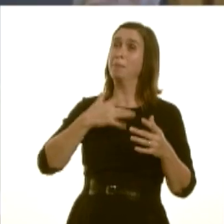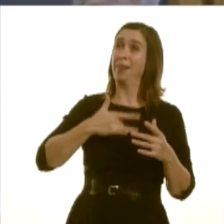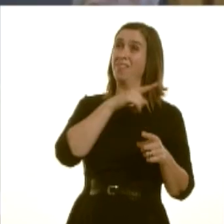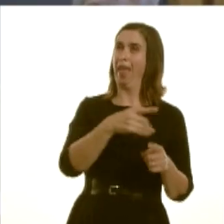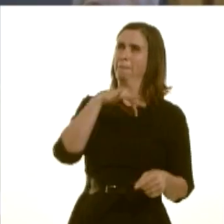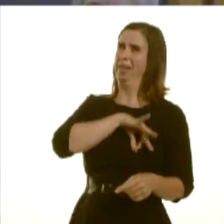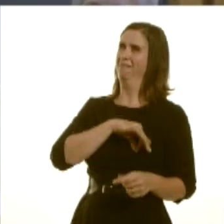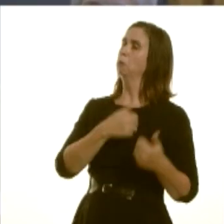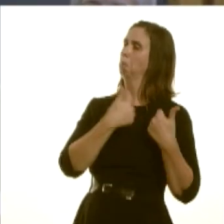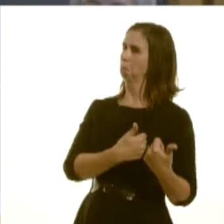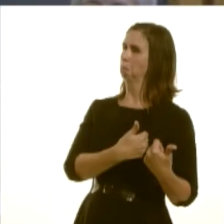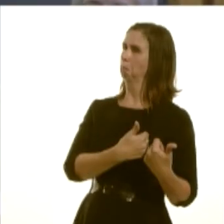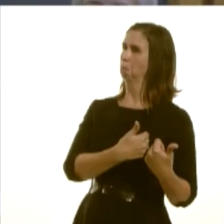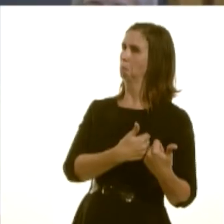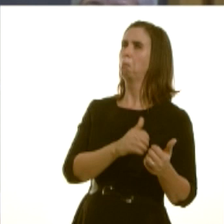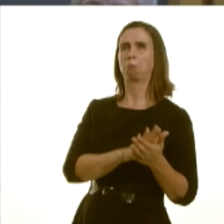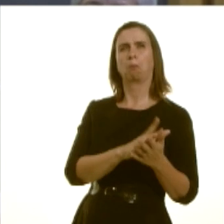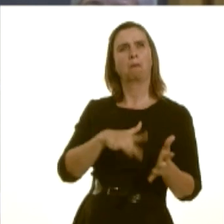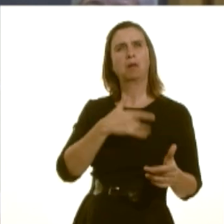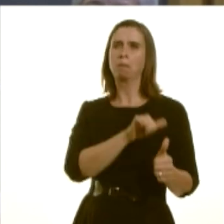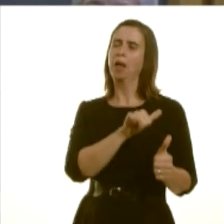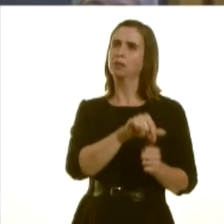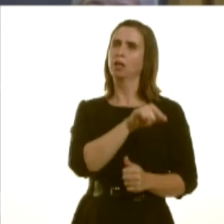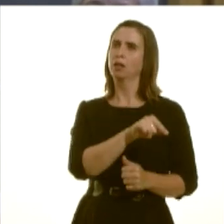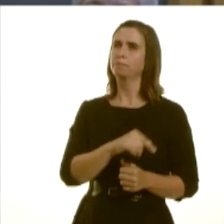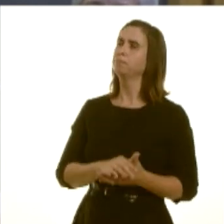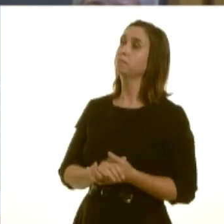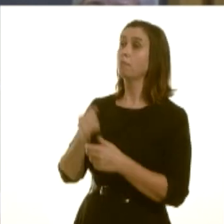May I take this opportunity, in the first place, to welcome the Government’s decision